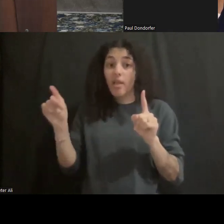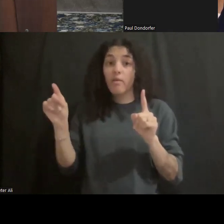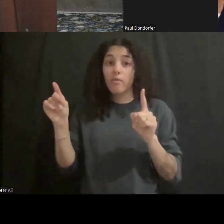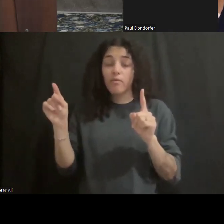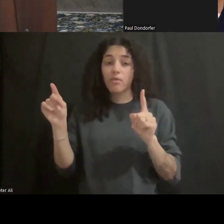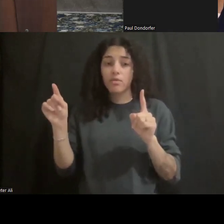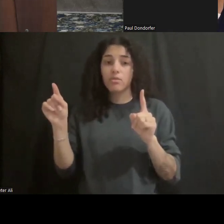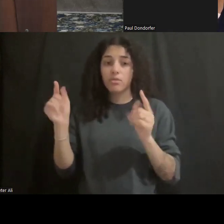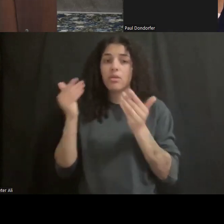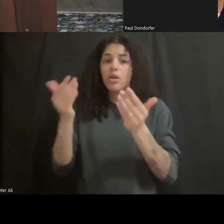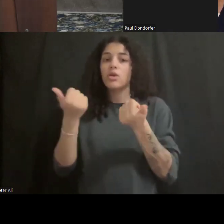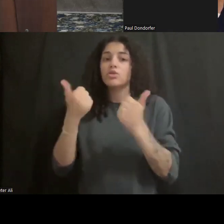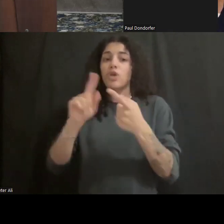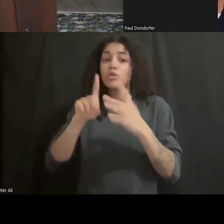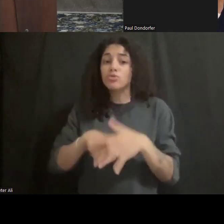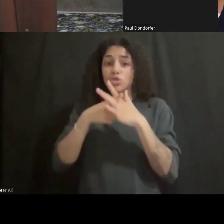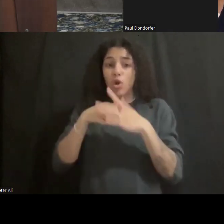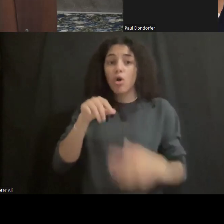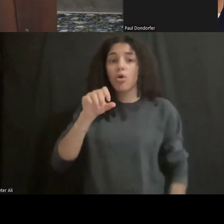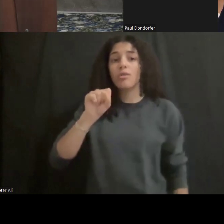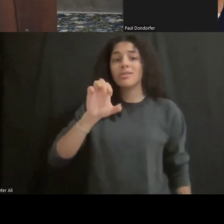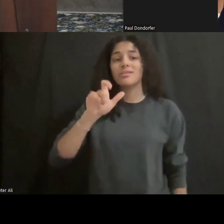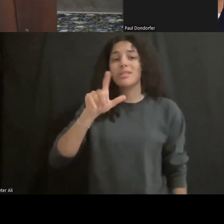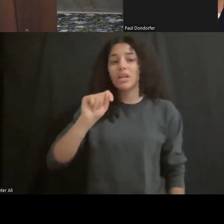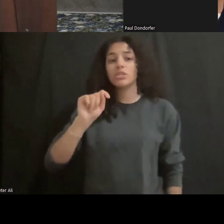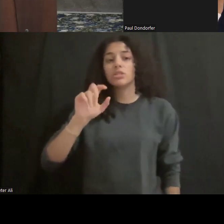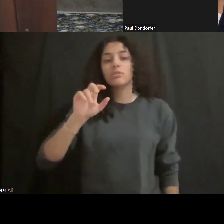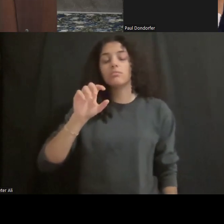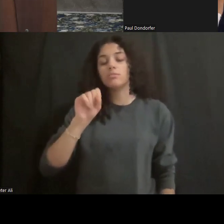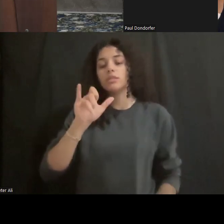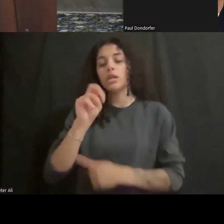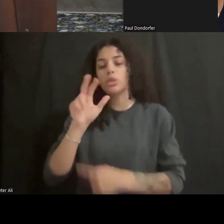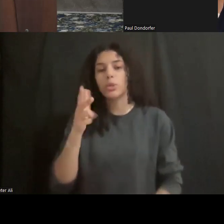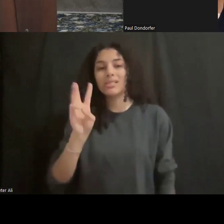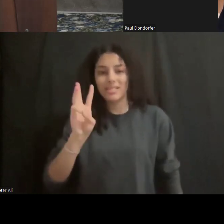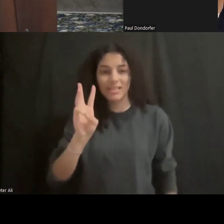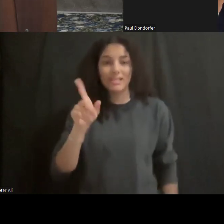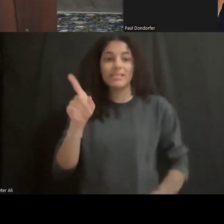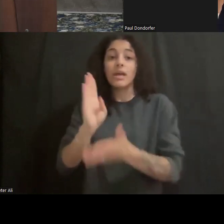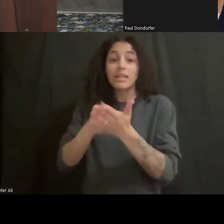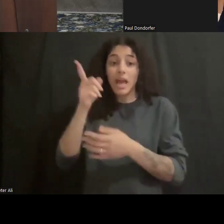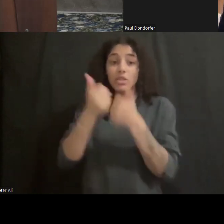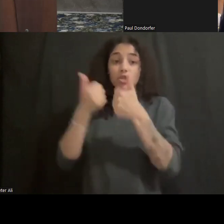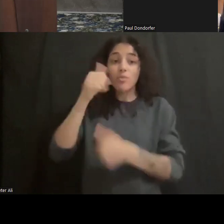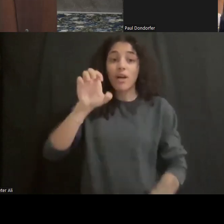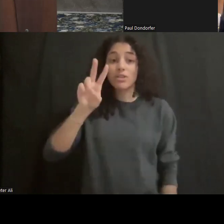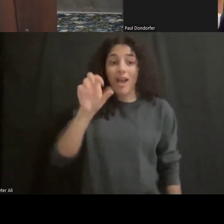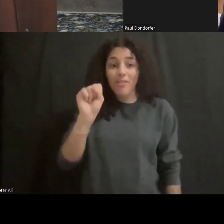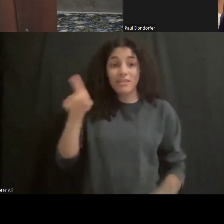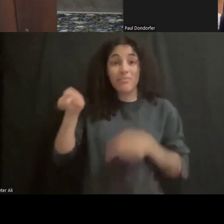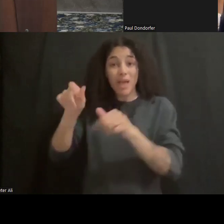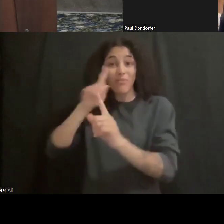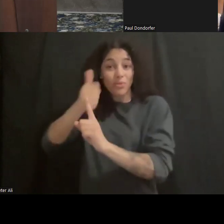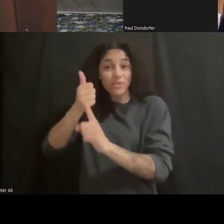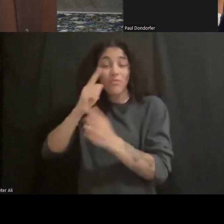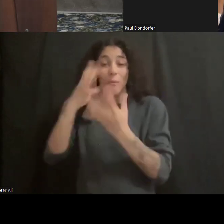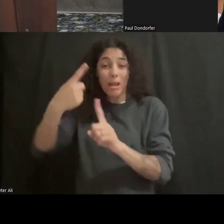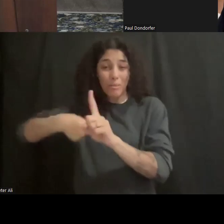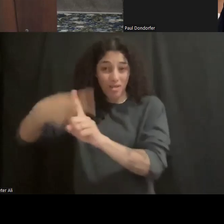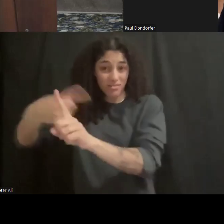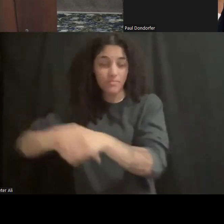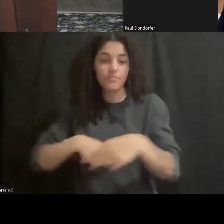36 proceeding against Supervisor Evans on their own dime for months Second the appellet division